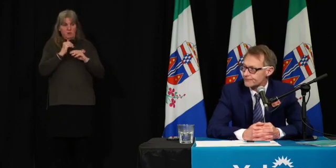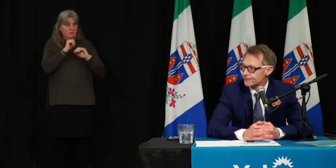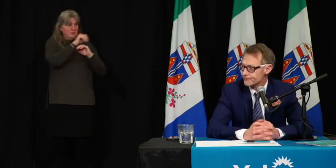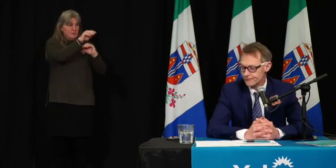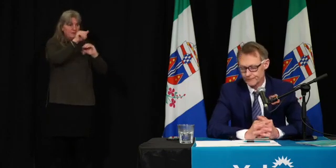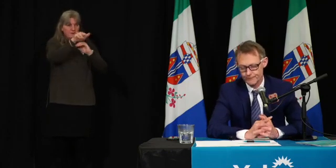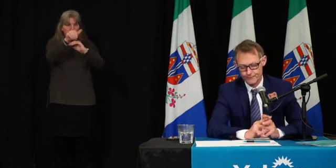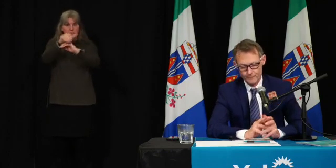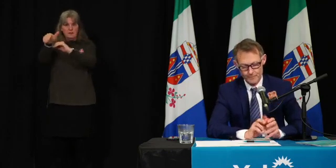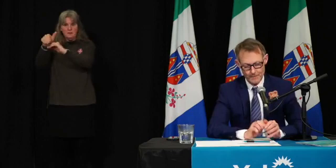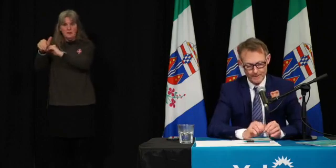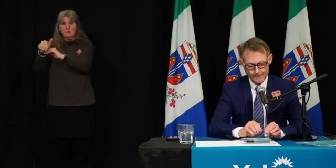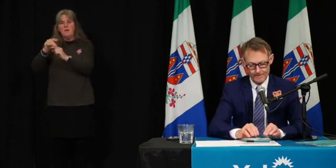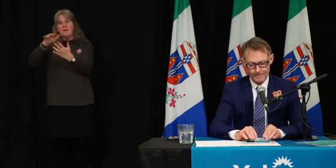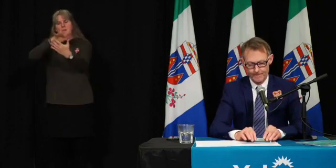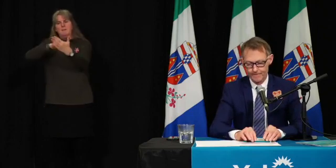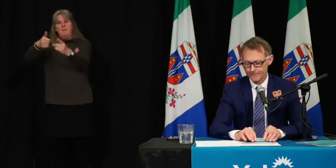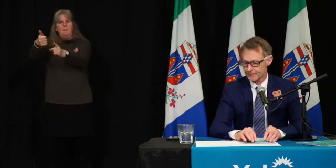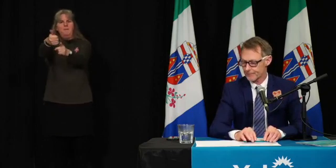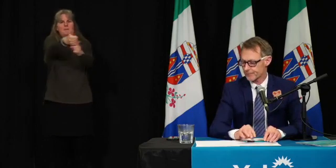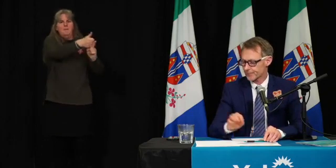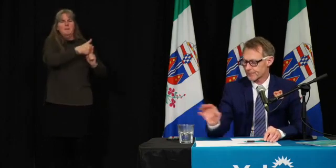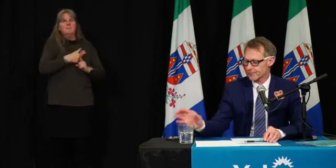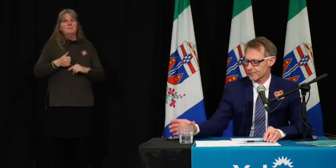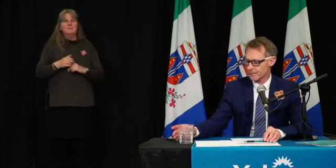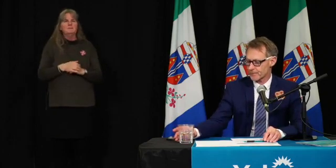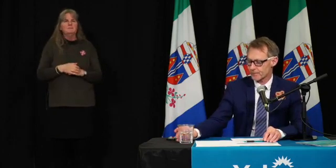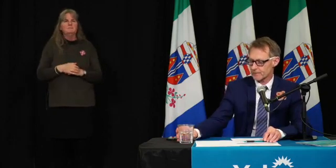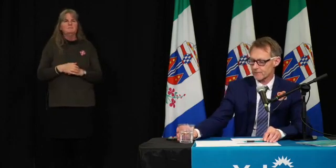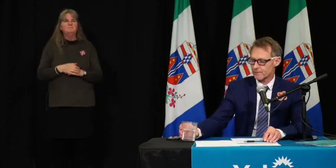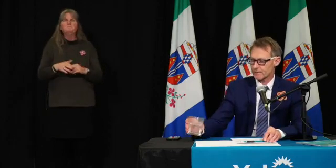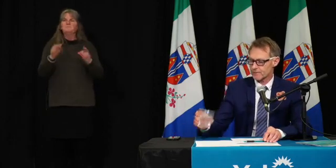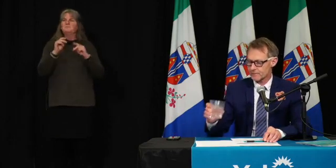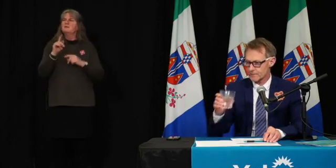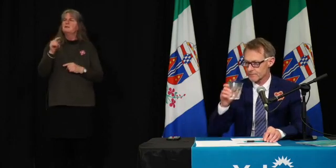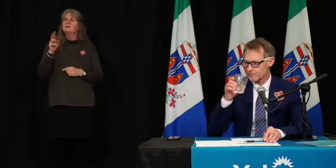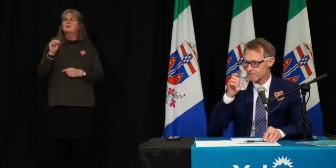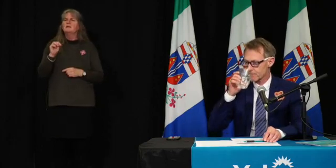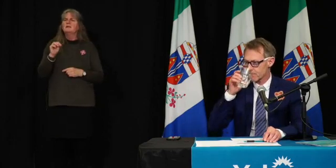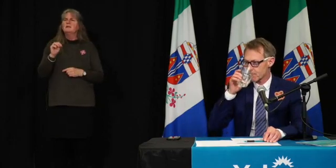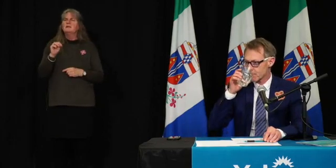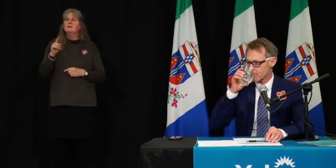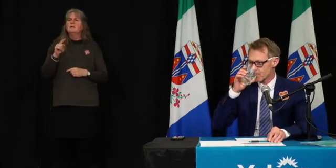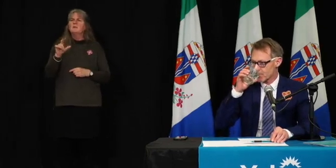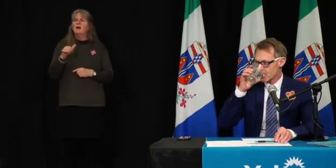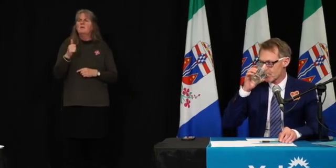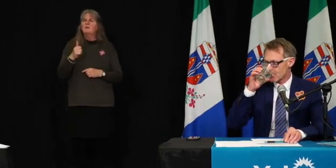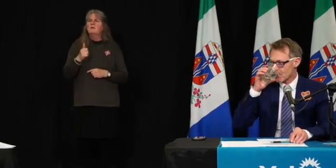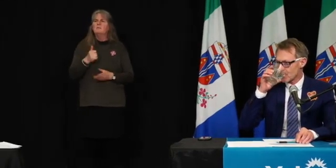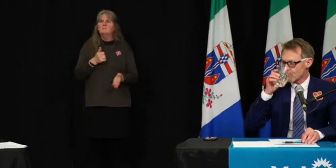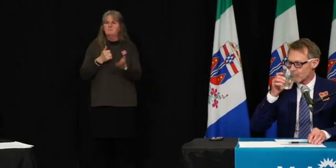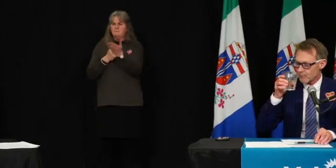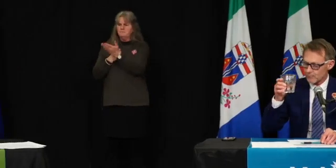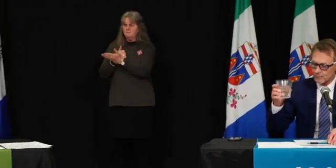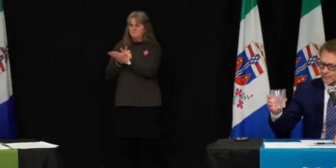can view them -- they will be made available so you can view them. Next question? Reporter: This one is for the premier.